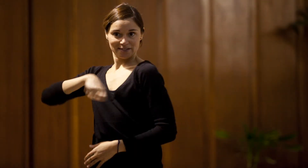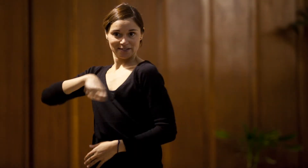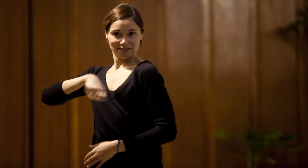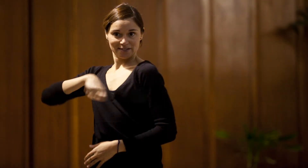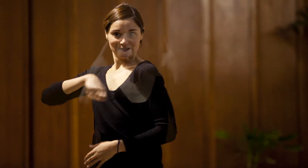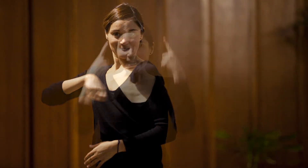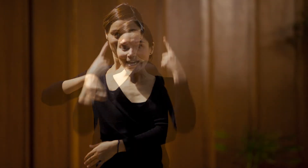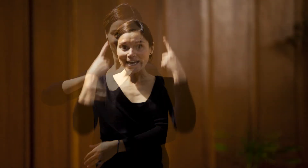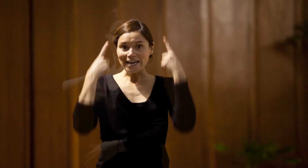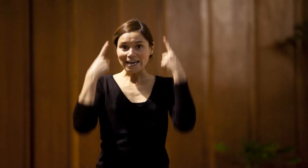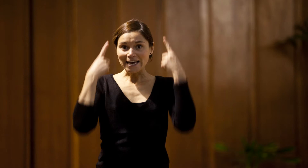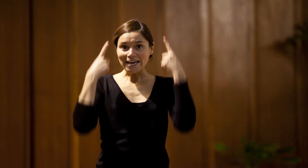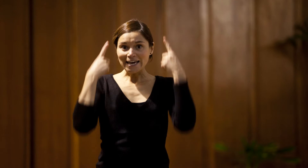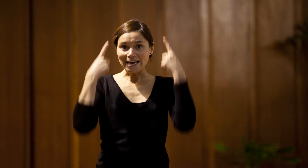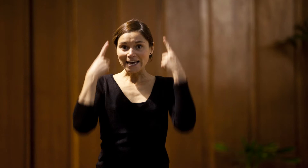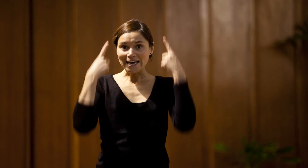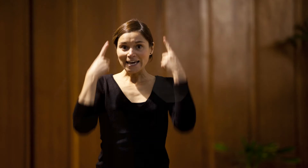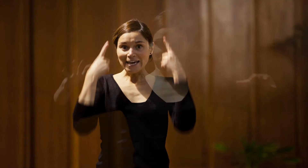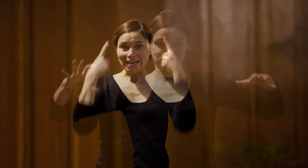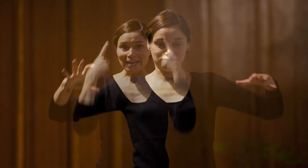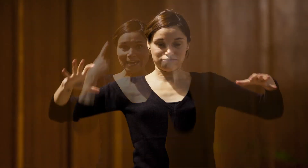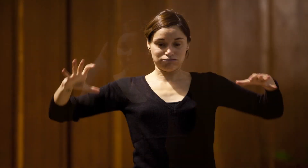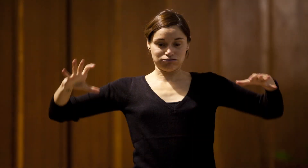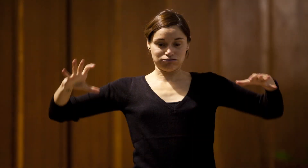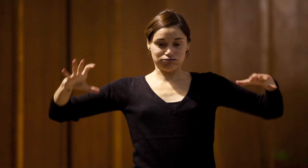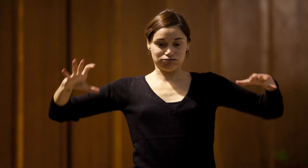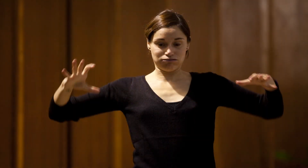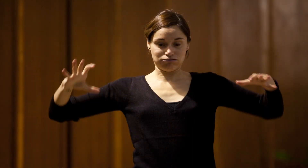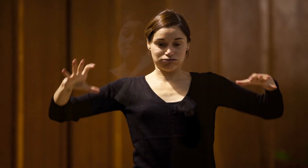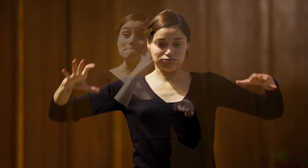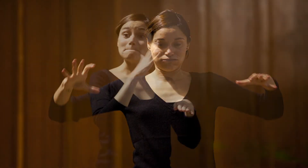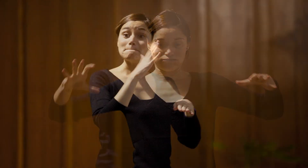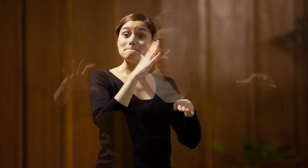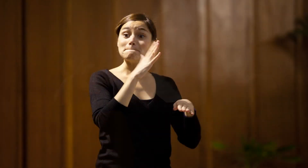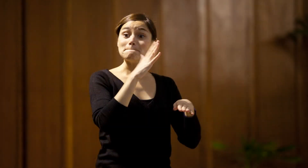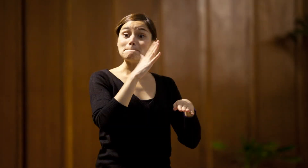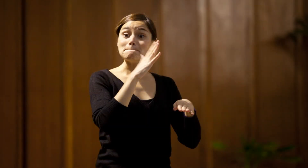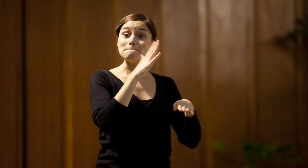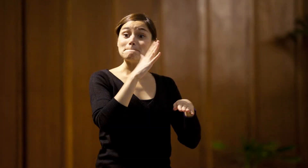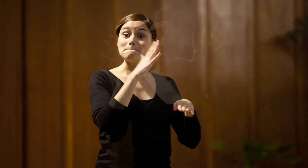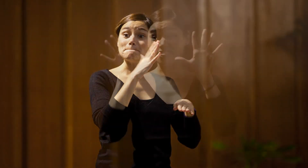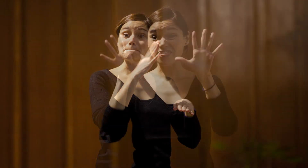suddenly patted my arm. I turned around and saw two ladies who bangeded me with a Catalan flag,